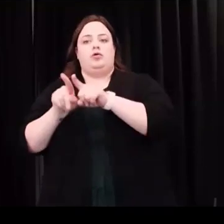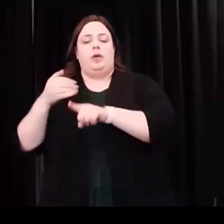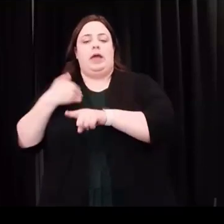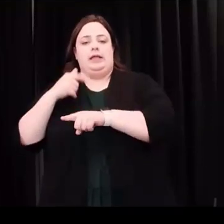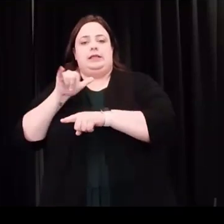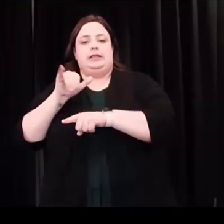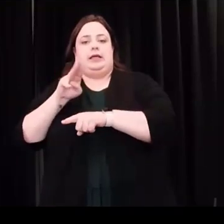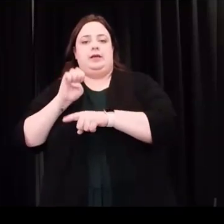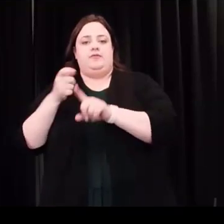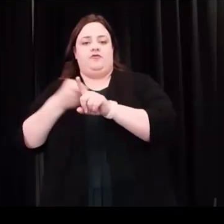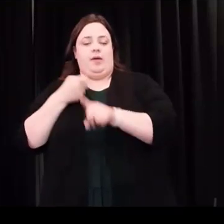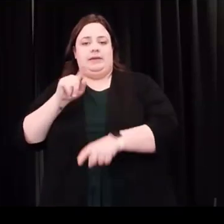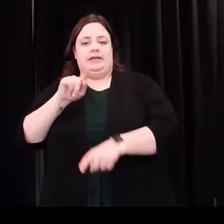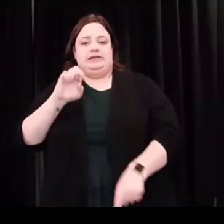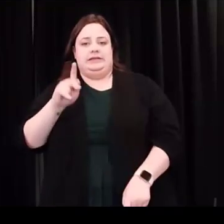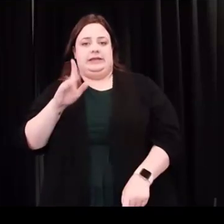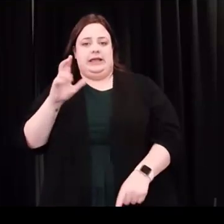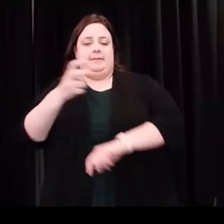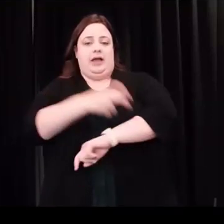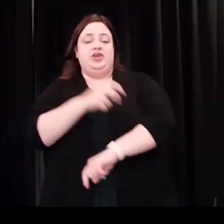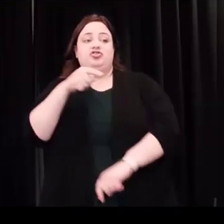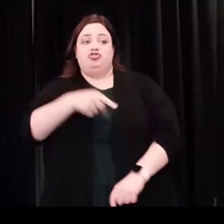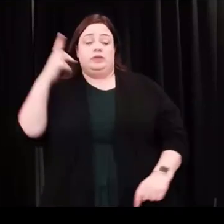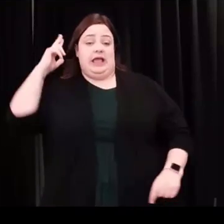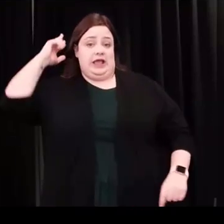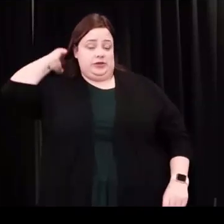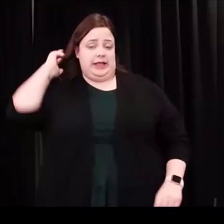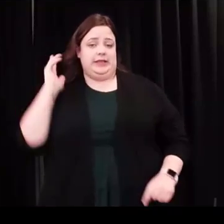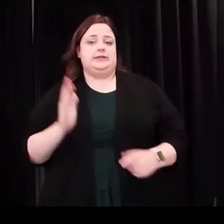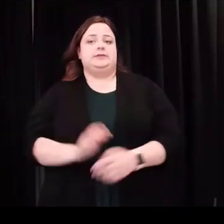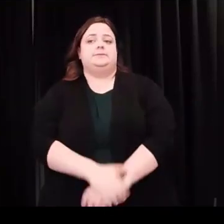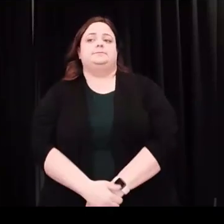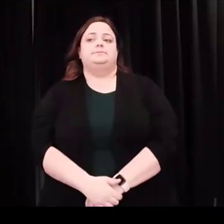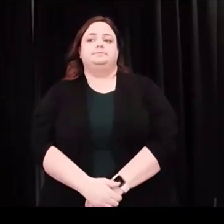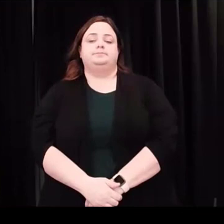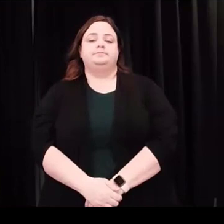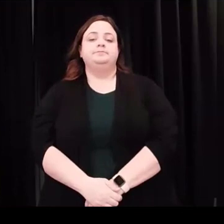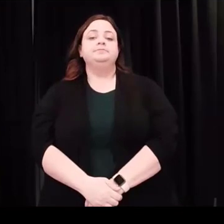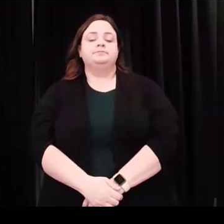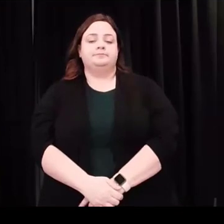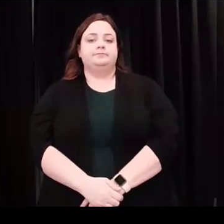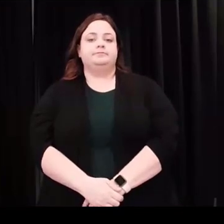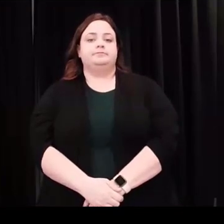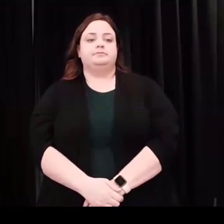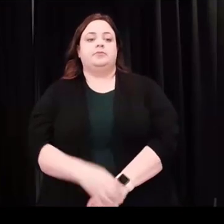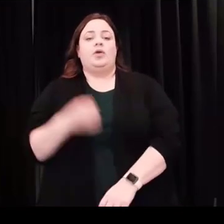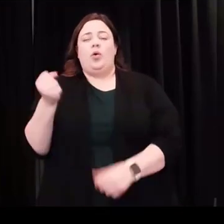a tick bite and she was a hair stylist so, you know, gripping things for a long time so,